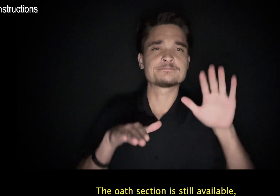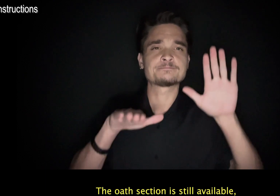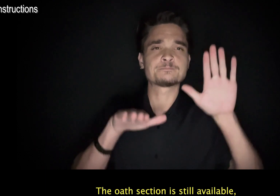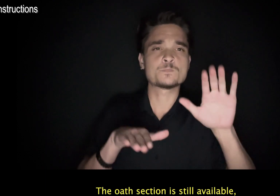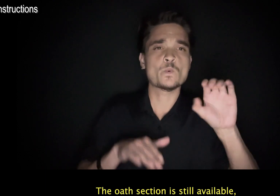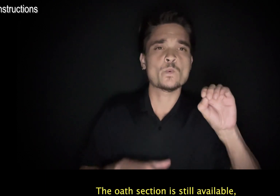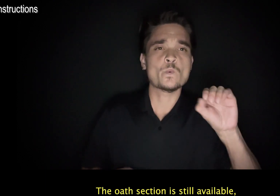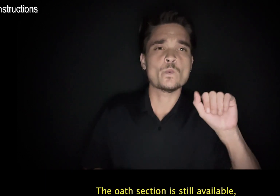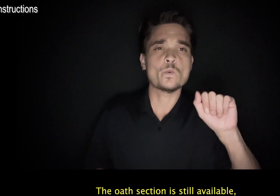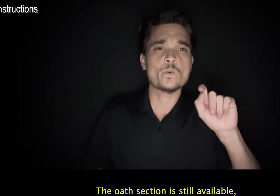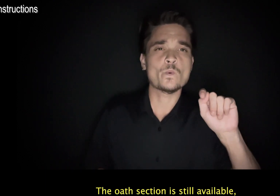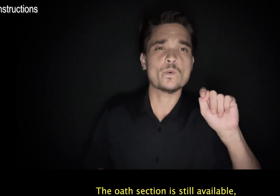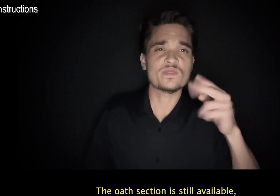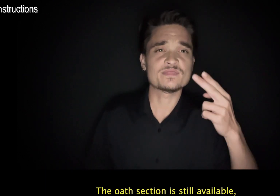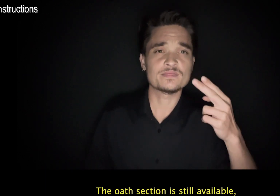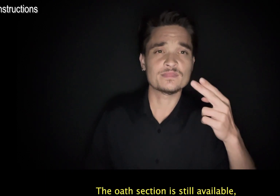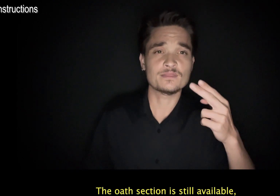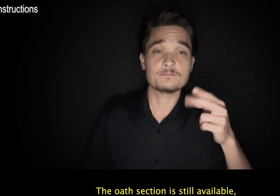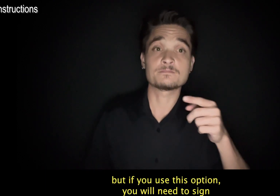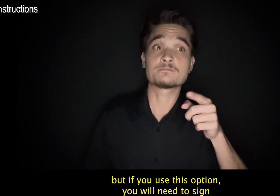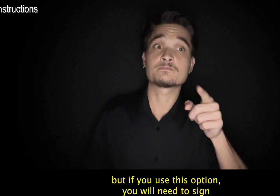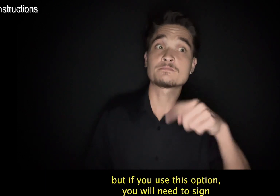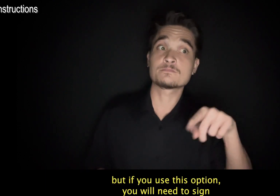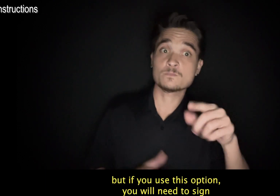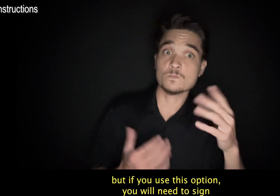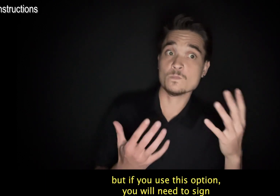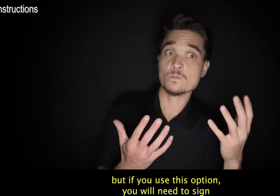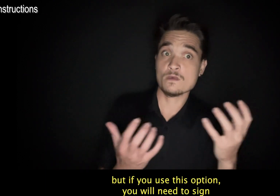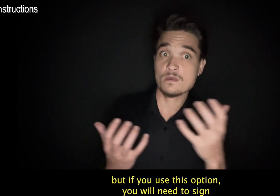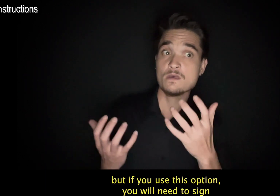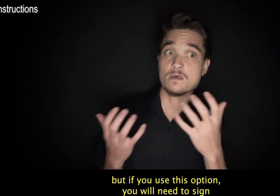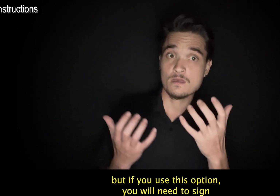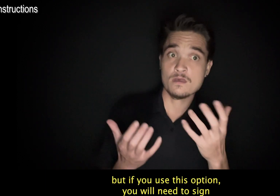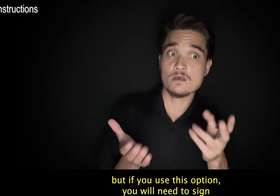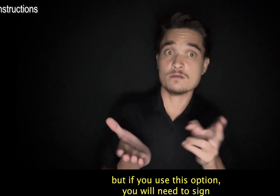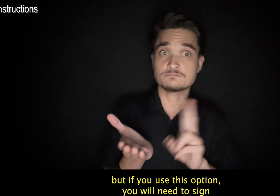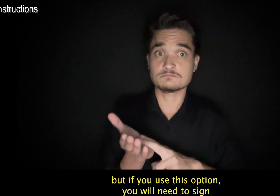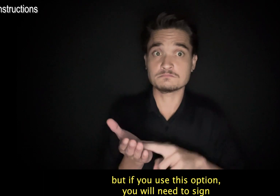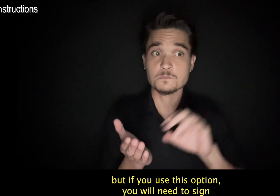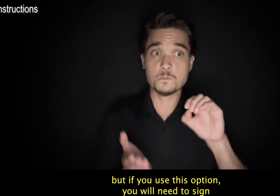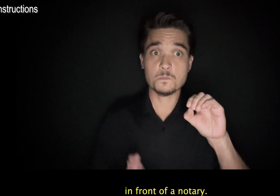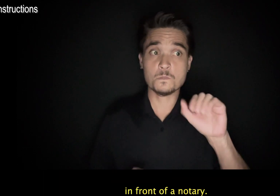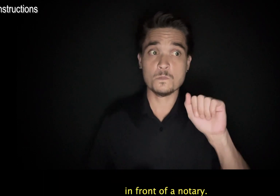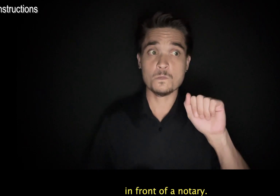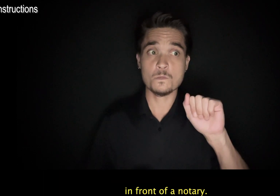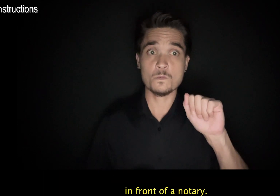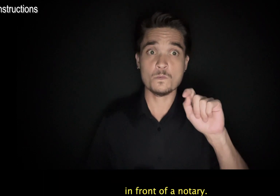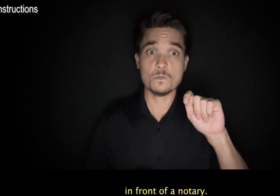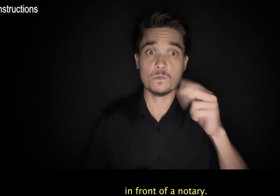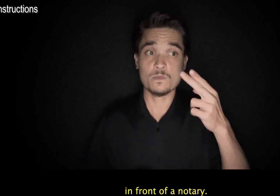The oath section is still available, but if you use this option, you will need to sign in front of a notary.